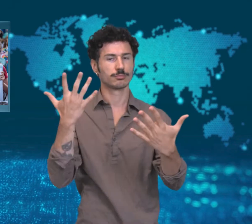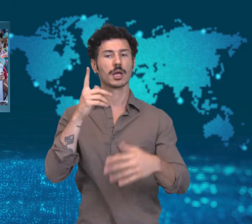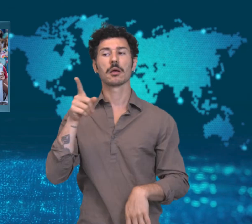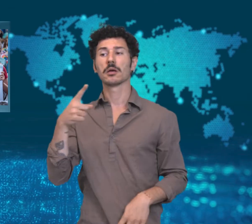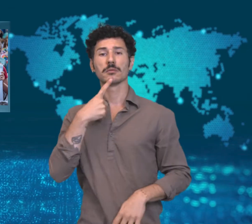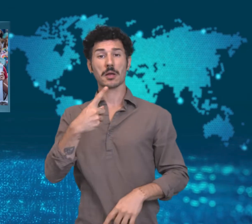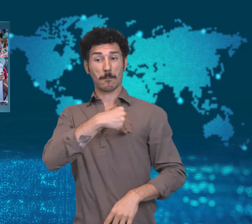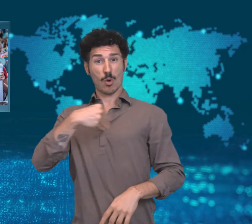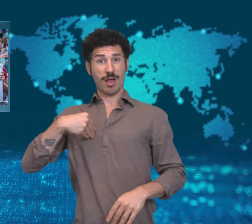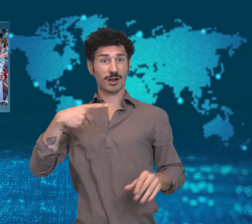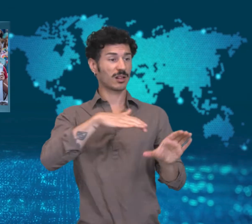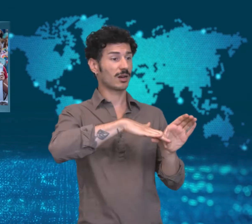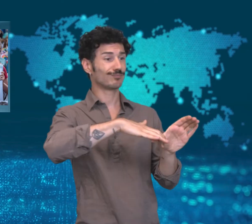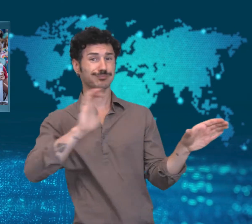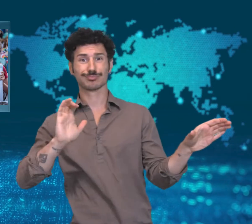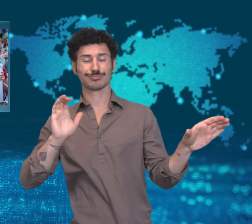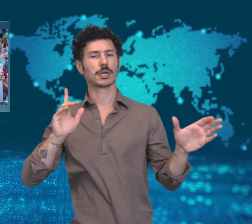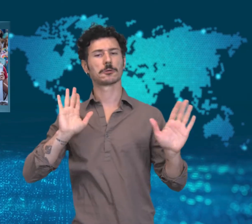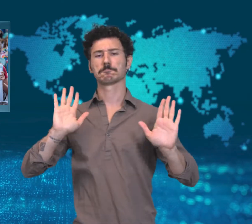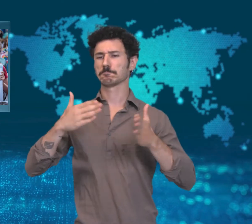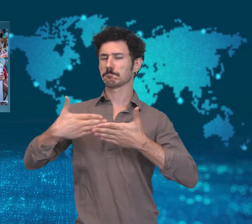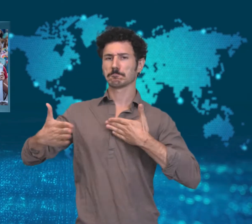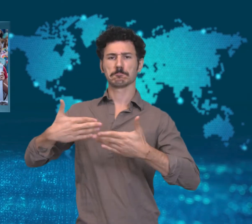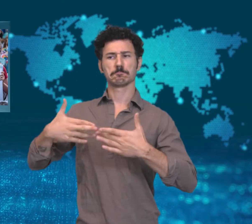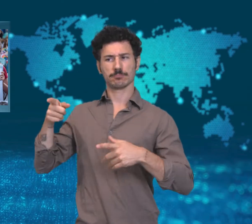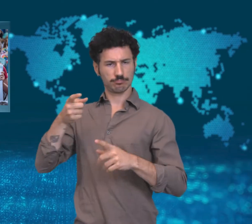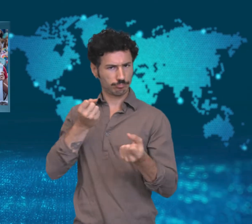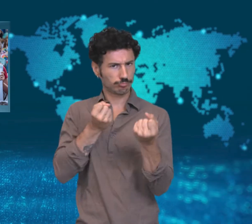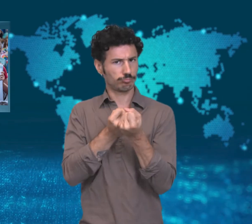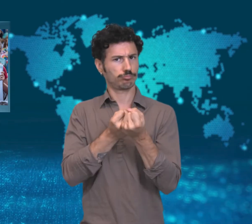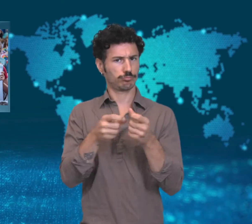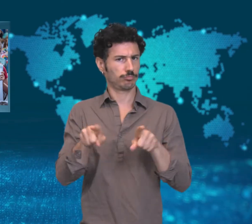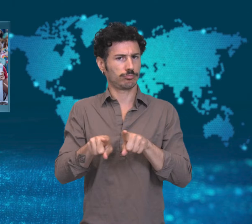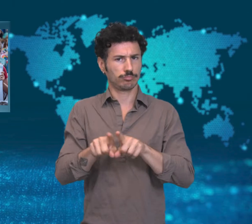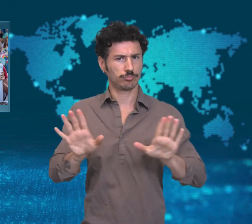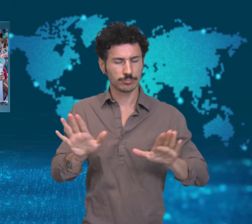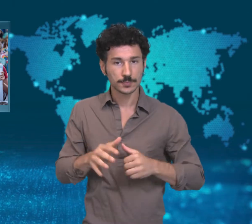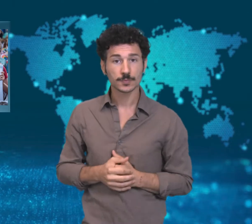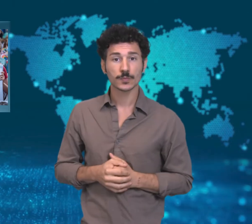regardless of the withdrawal of the treaty.